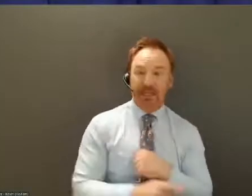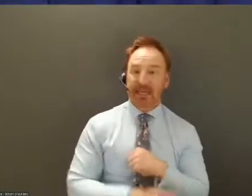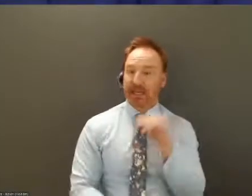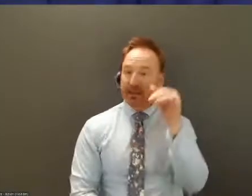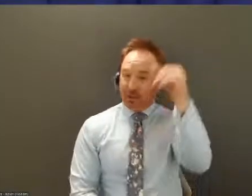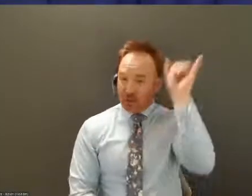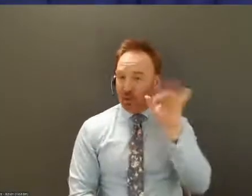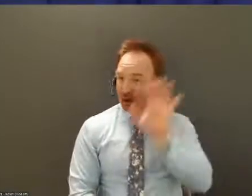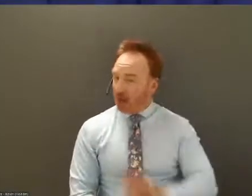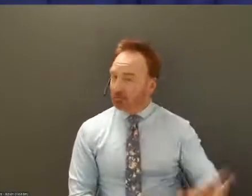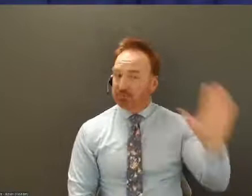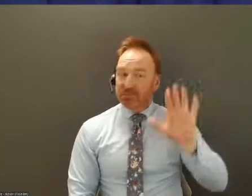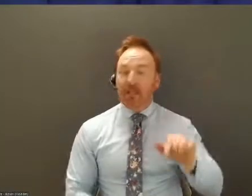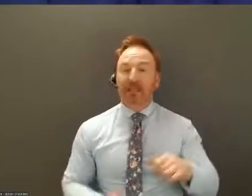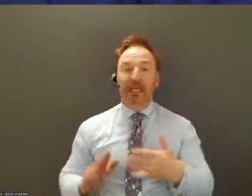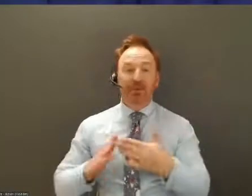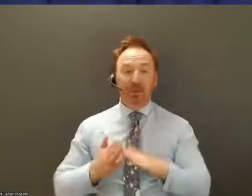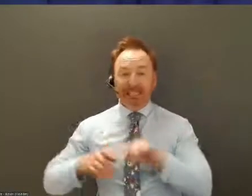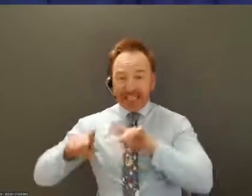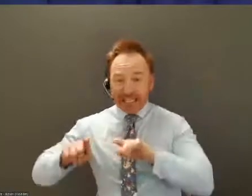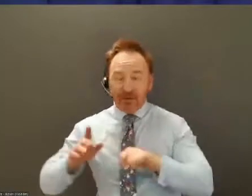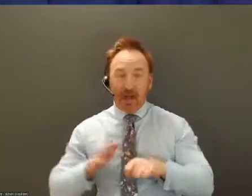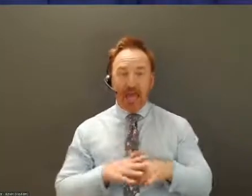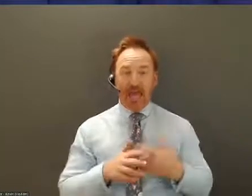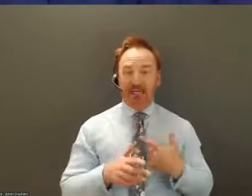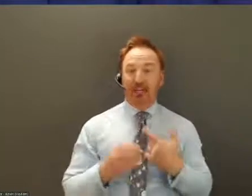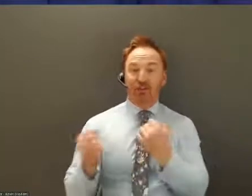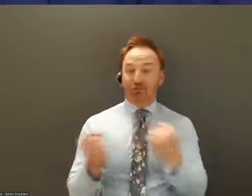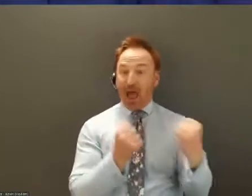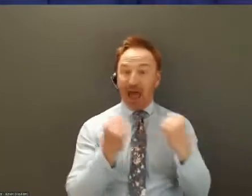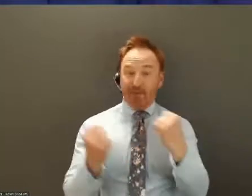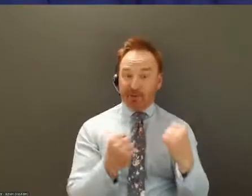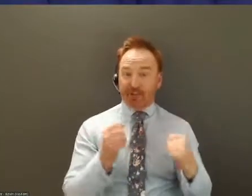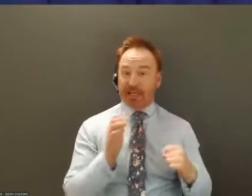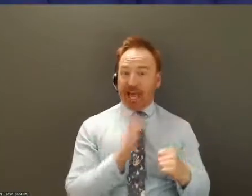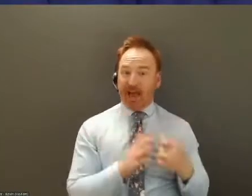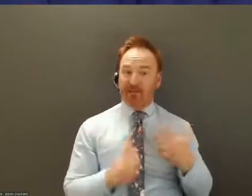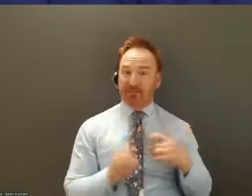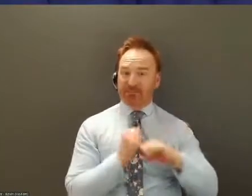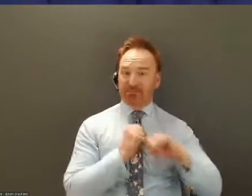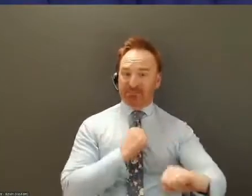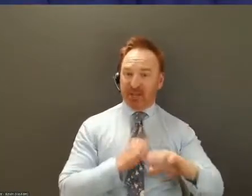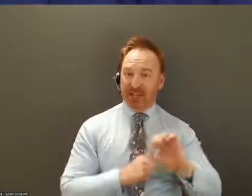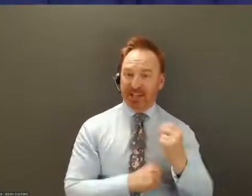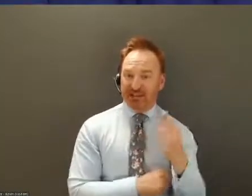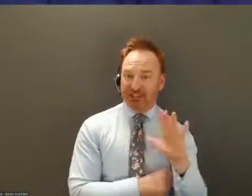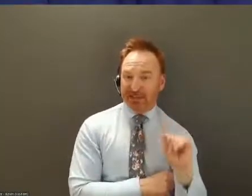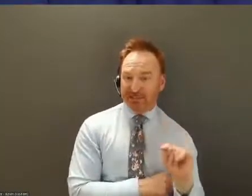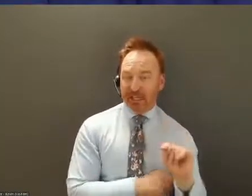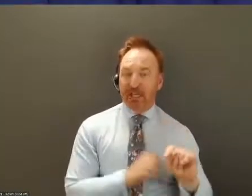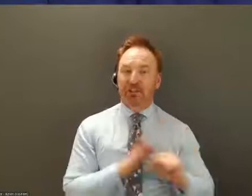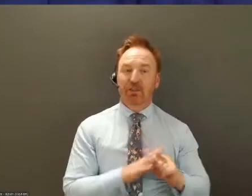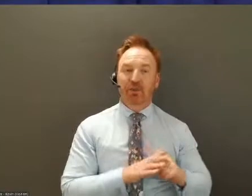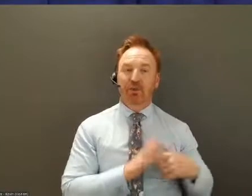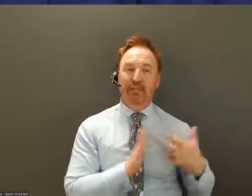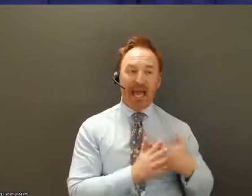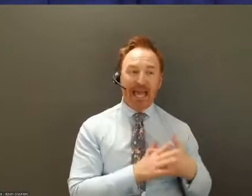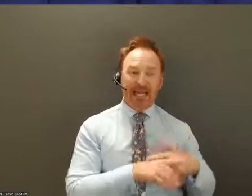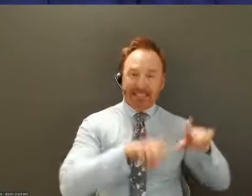where to get tested and where to get vaccine and how to observe self-isolation and what it means and what to do when you get a